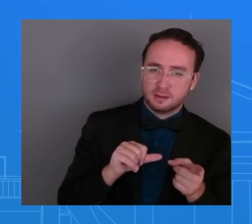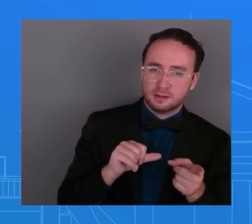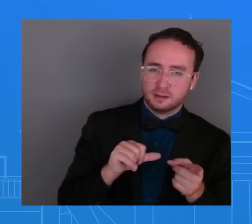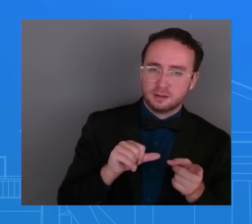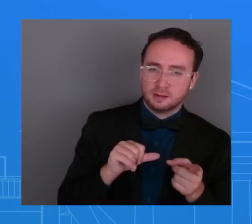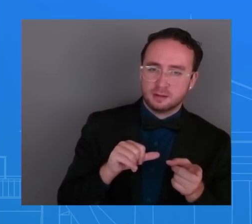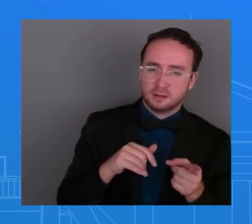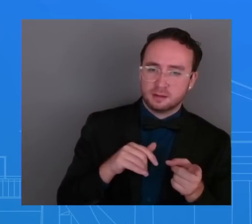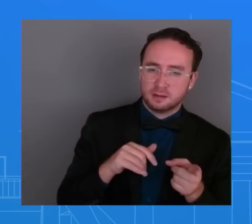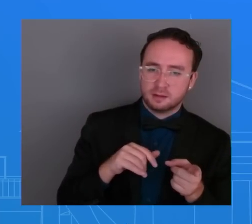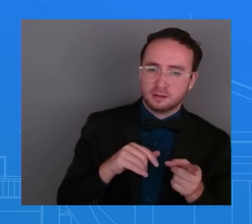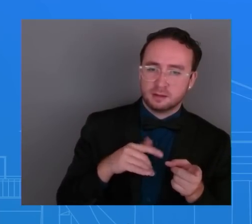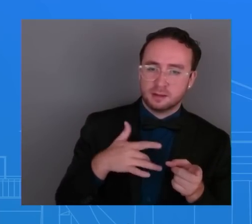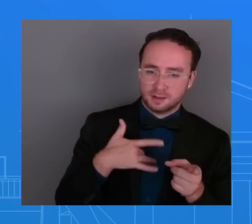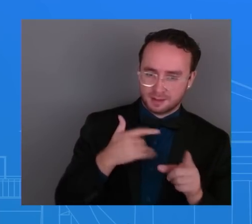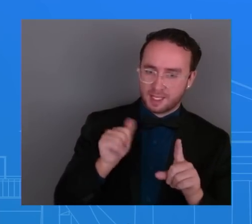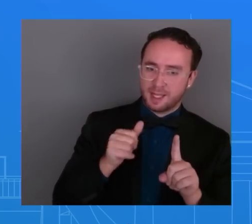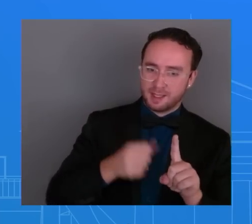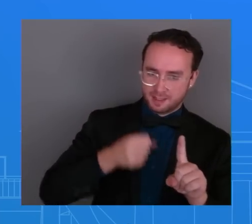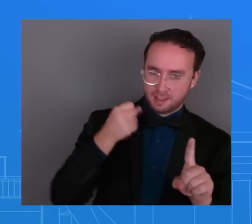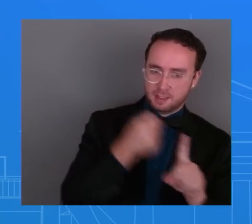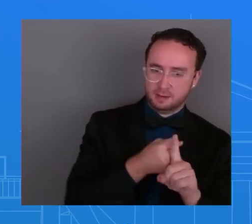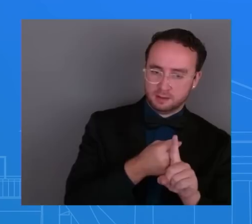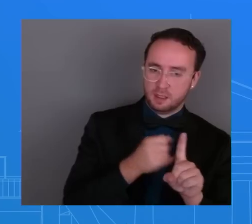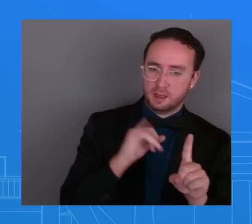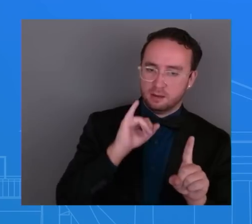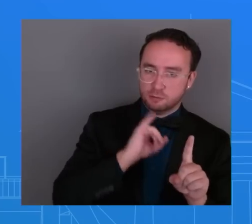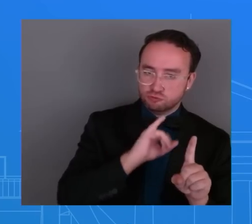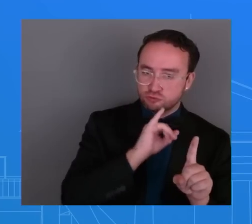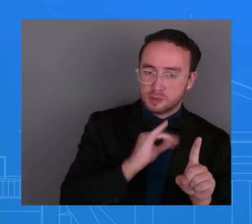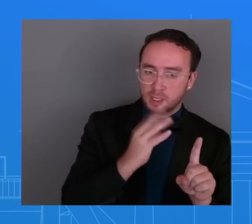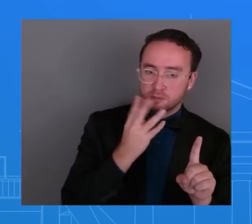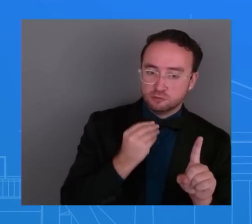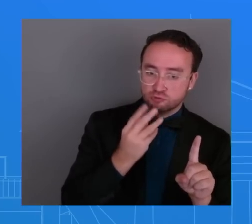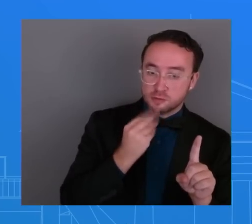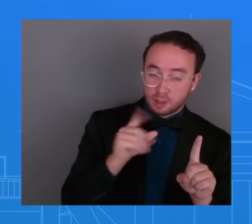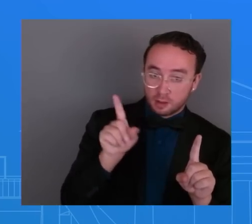or what another country is going to do. That is not something that I'm going to do from this podium.